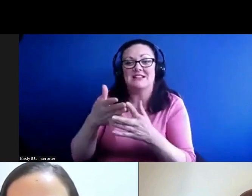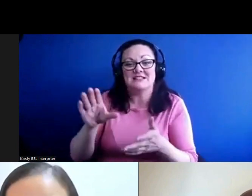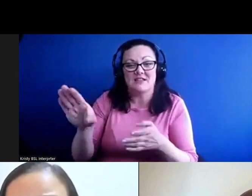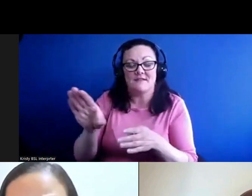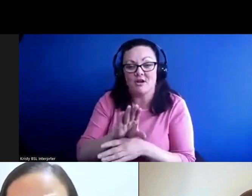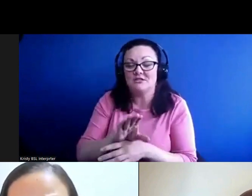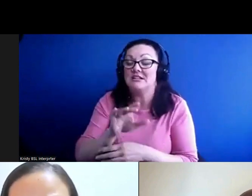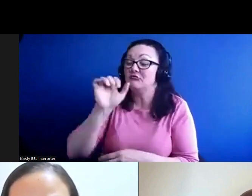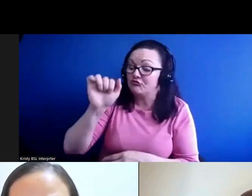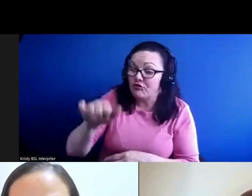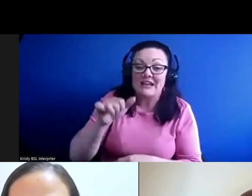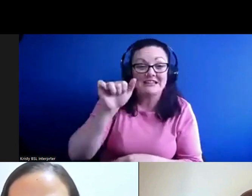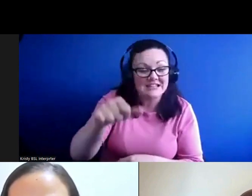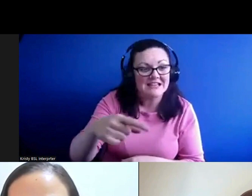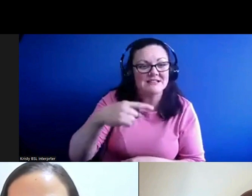transparent for community members.